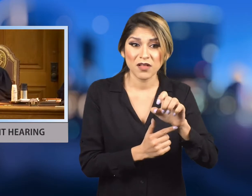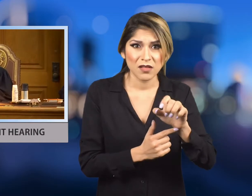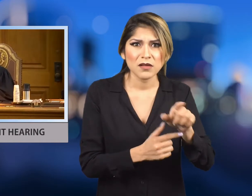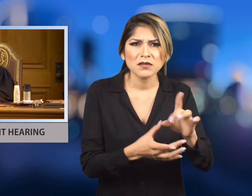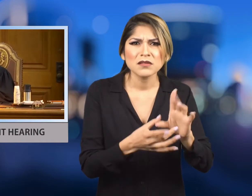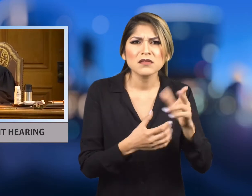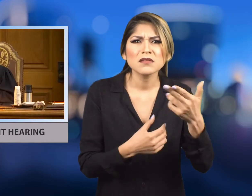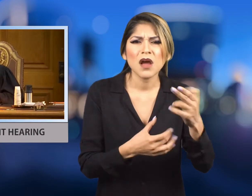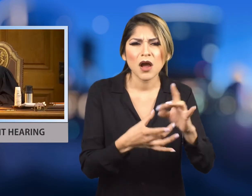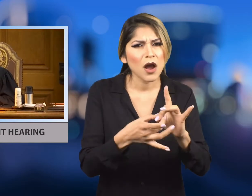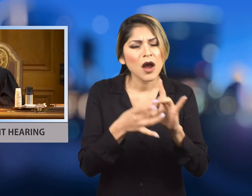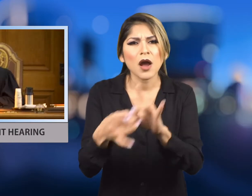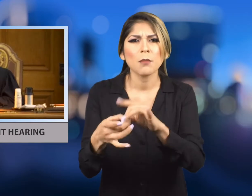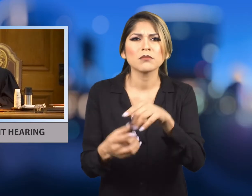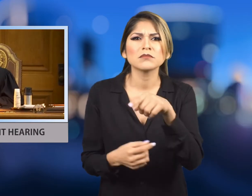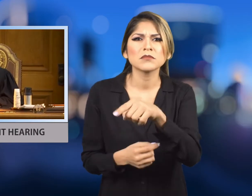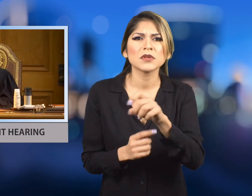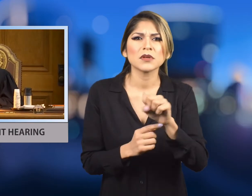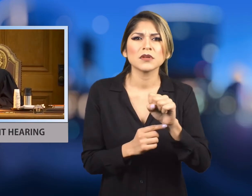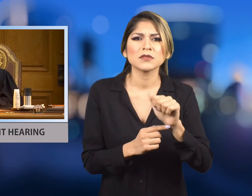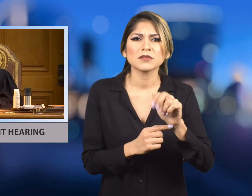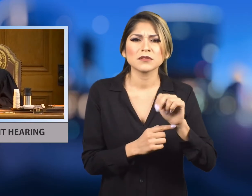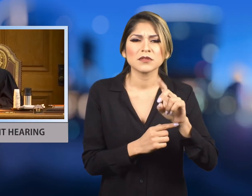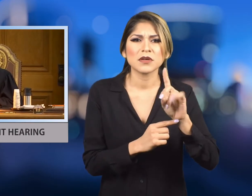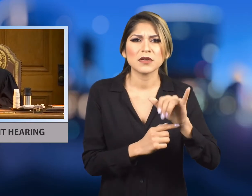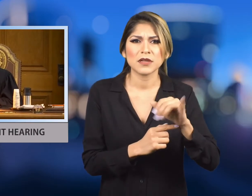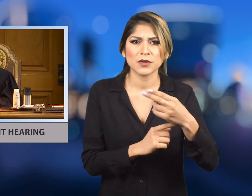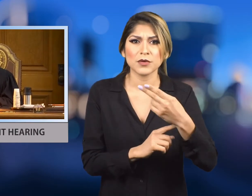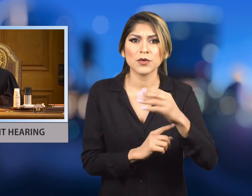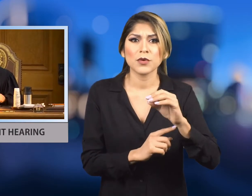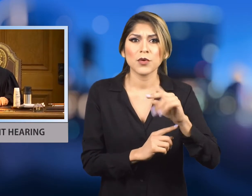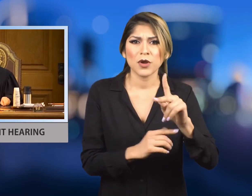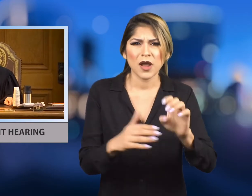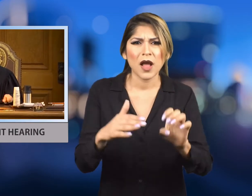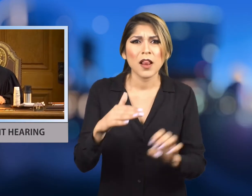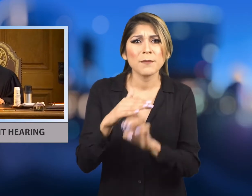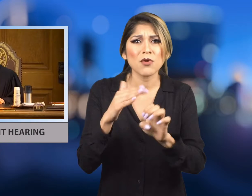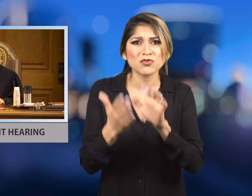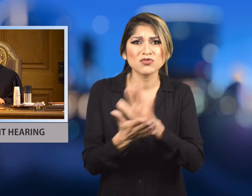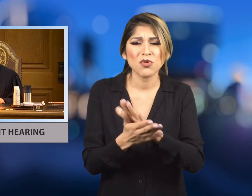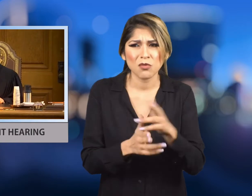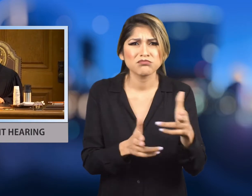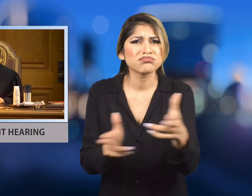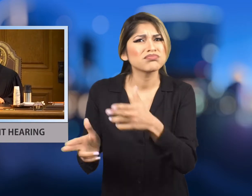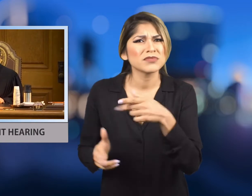Sandy Hook elementary school shooting.